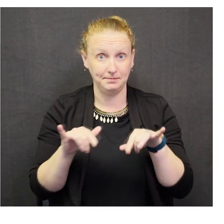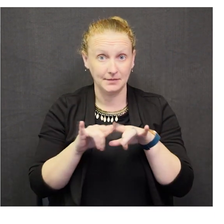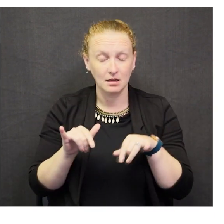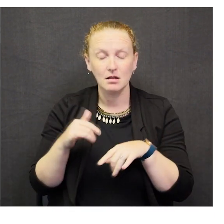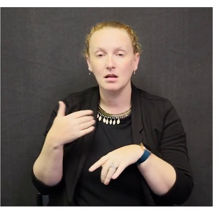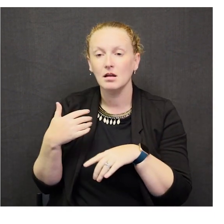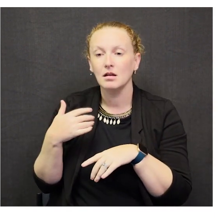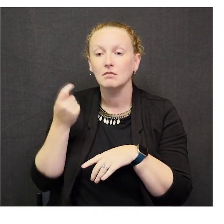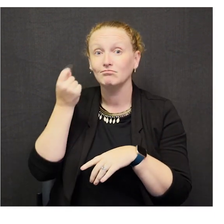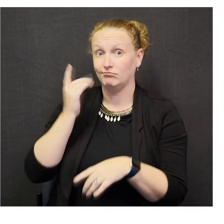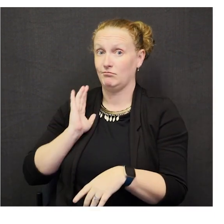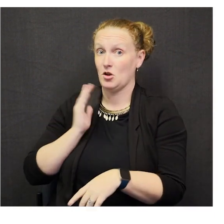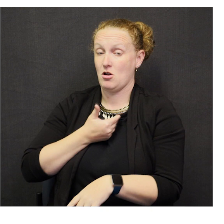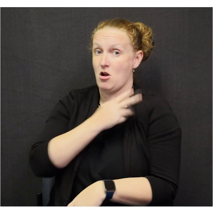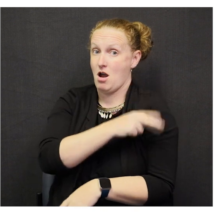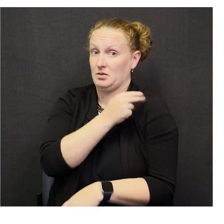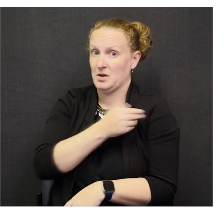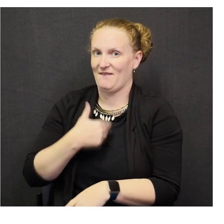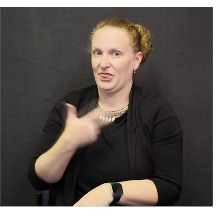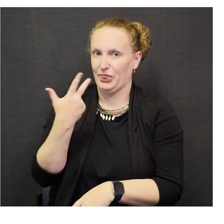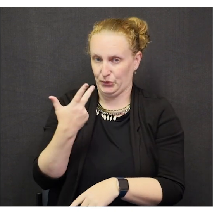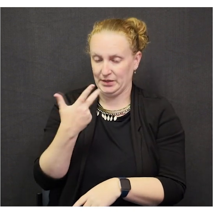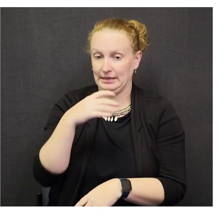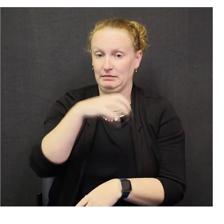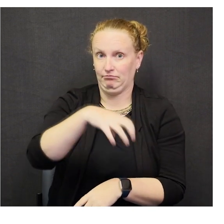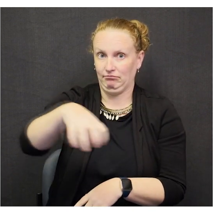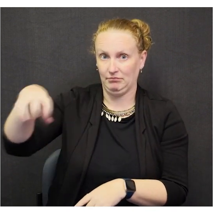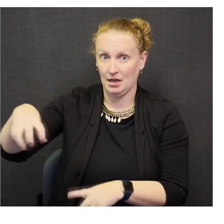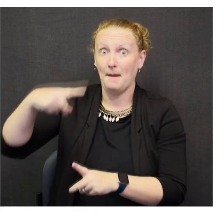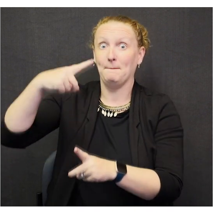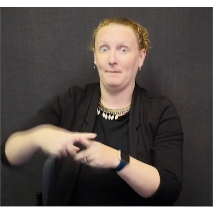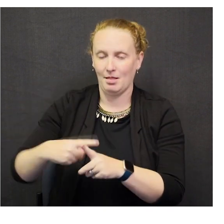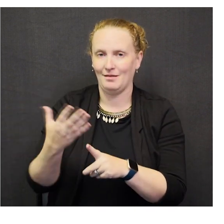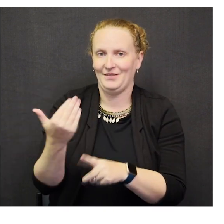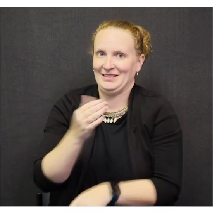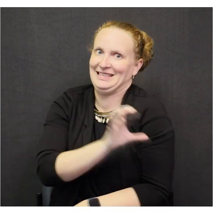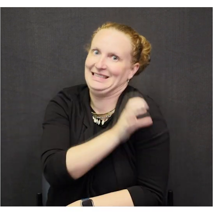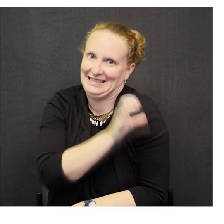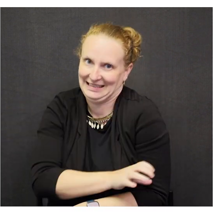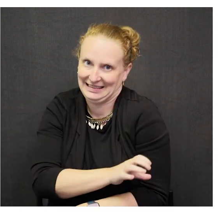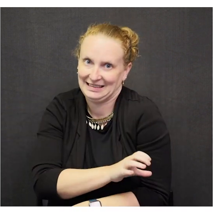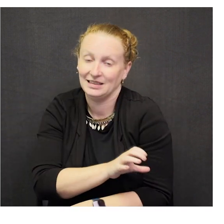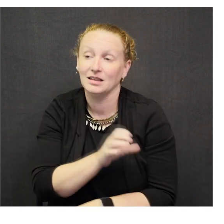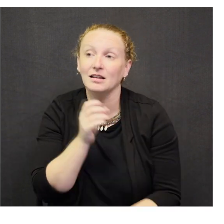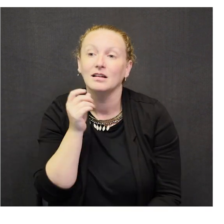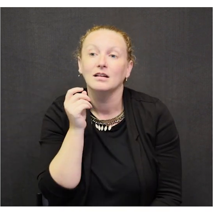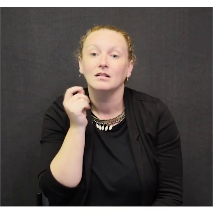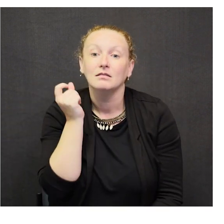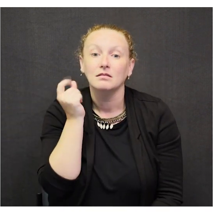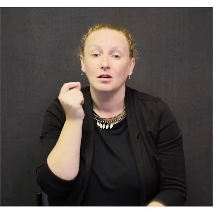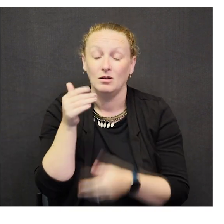with our three hospitals. They had closed within a day to in person visits, and they